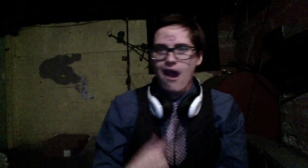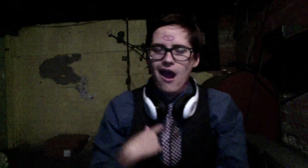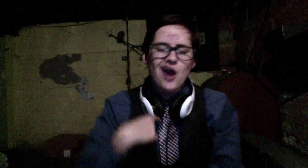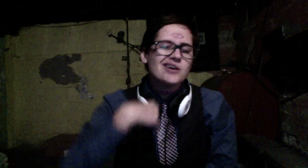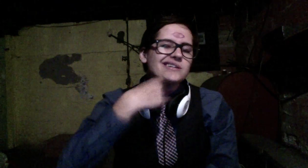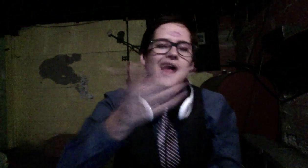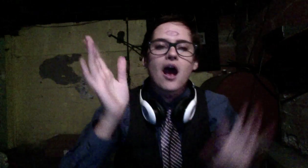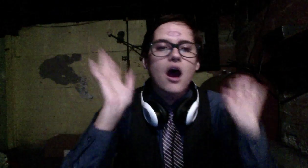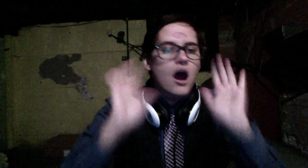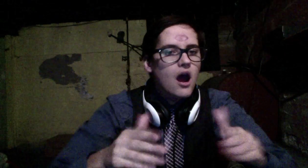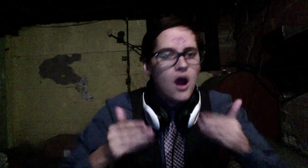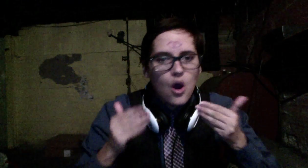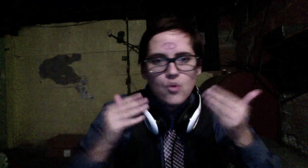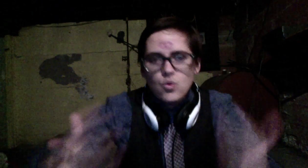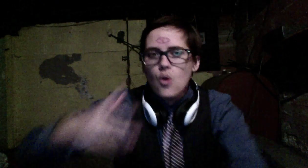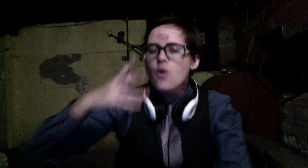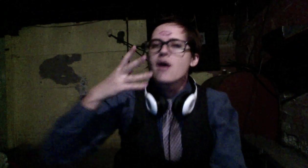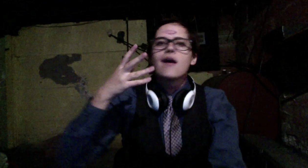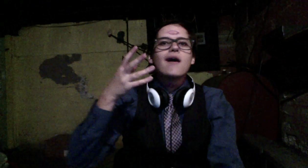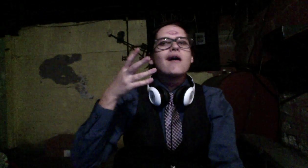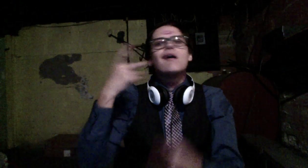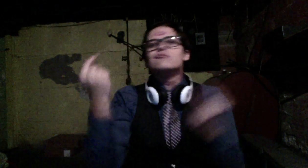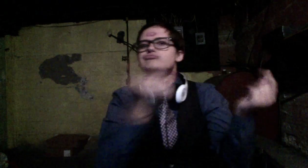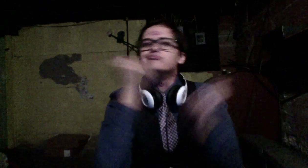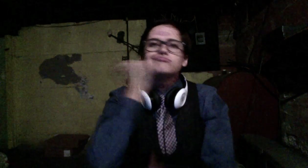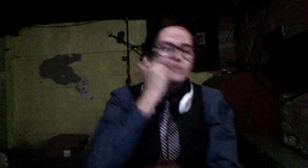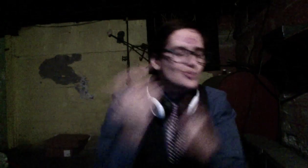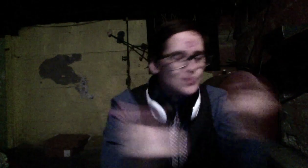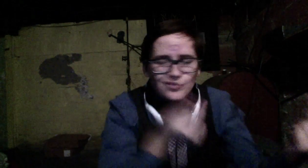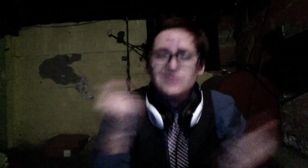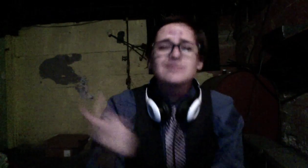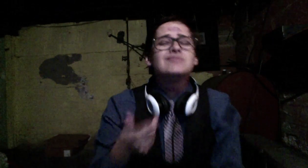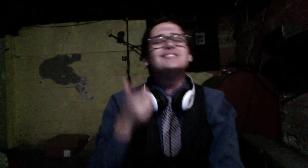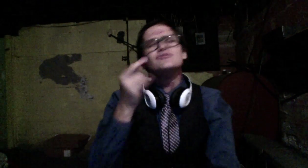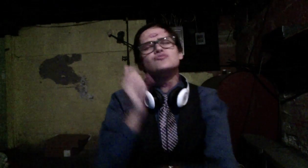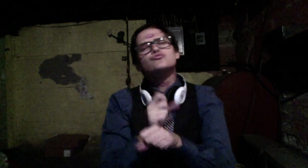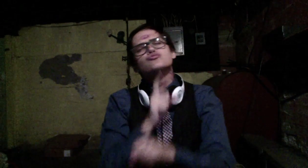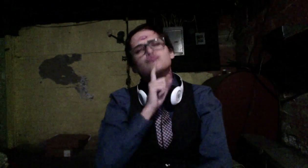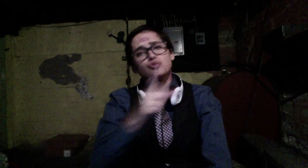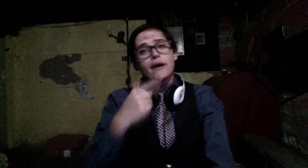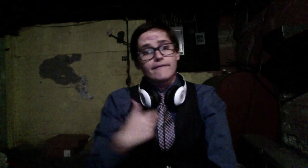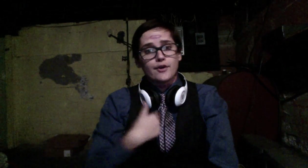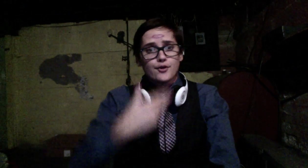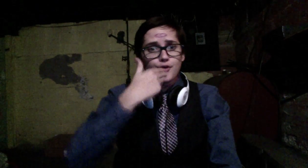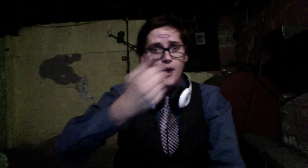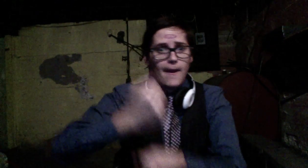NAH I TELL-YOU NAH GO-AHEAD DO-DO DAILY DO-DO MAKE SURE HAVE UMBRELLA